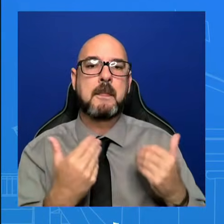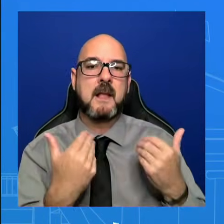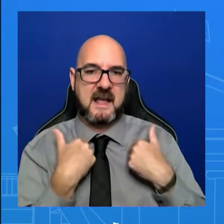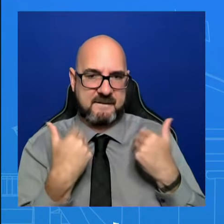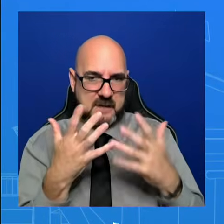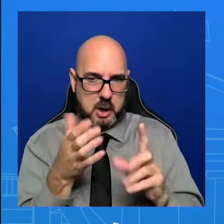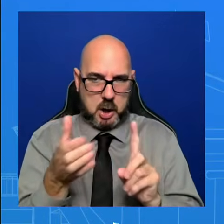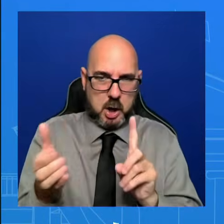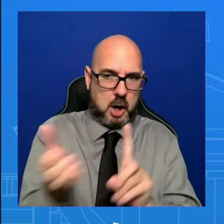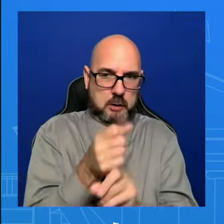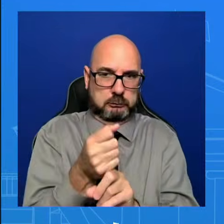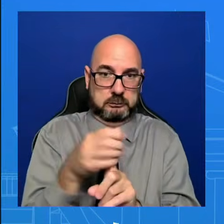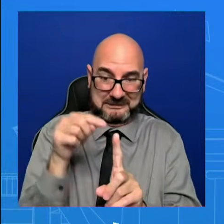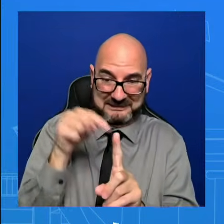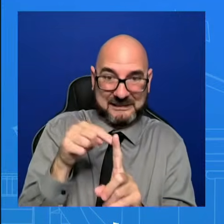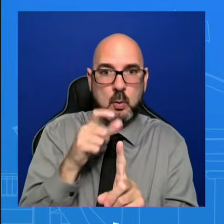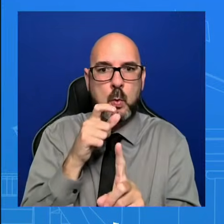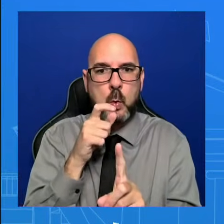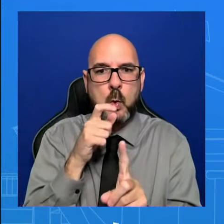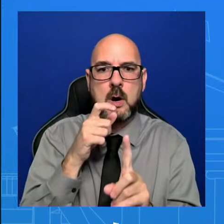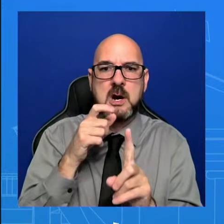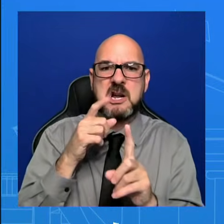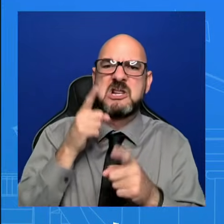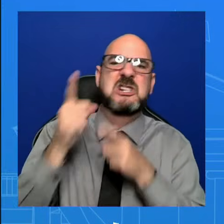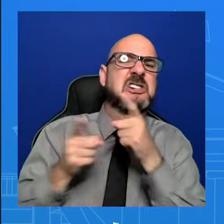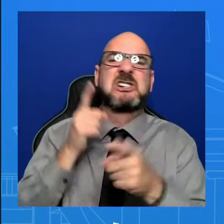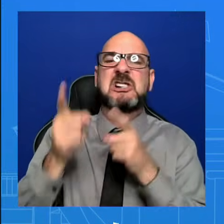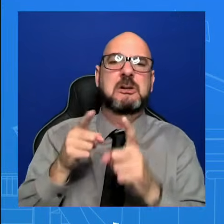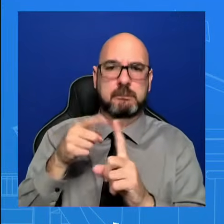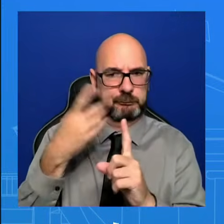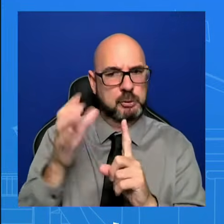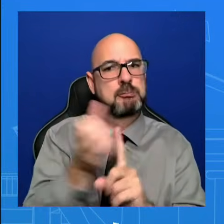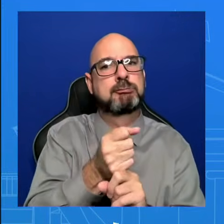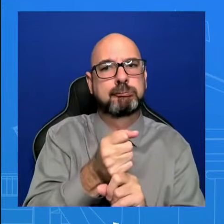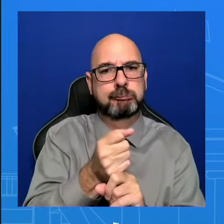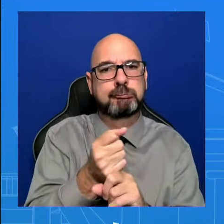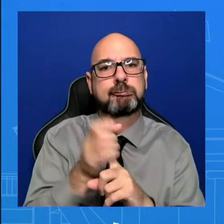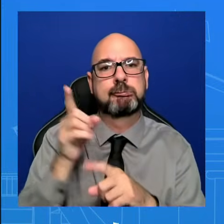Taking over a building at a university is -- or a college is not peacefully protesting.